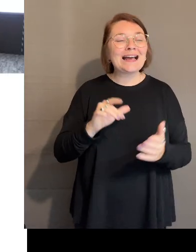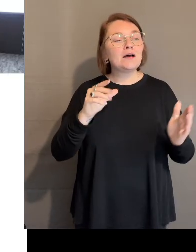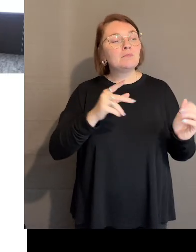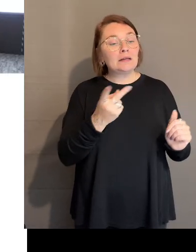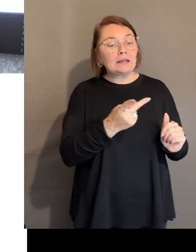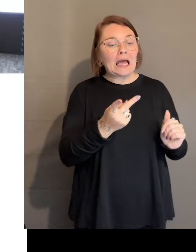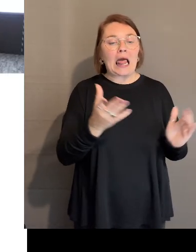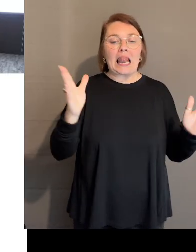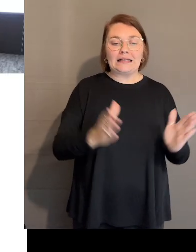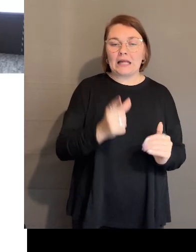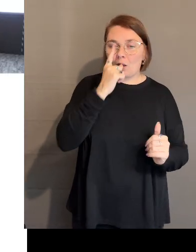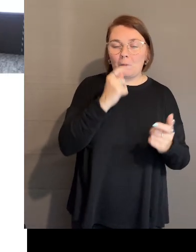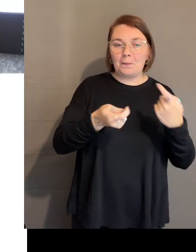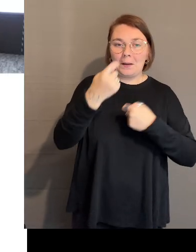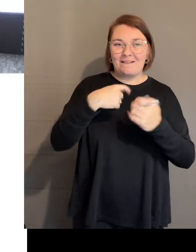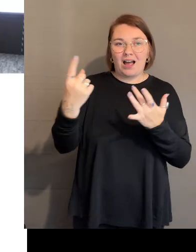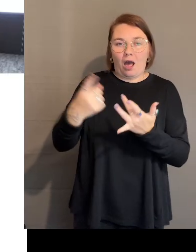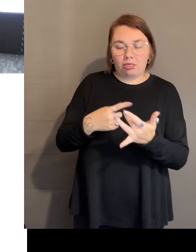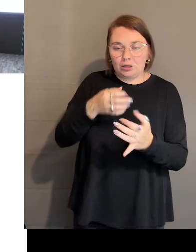So they're less likely to have additional chill.